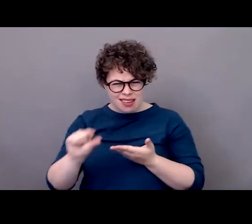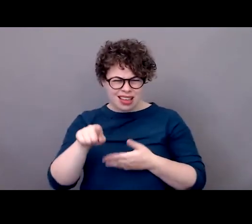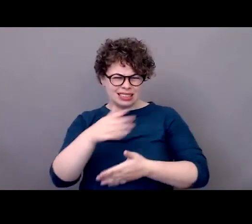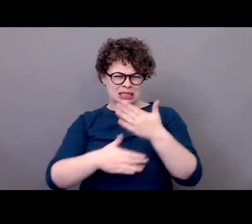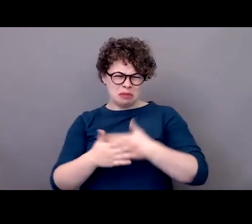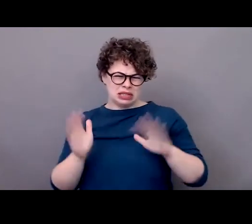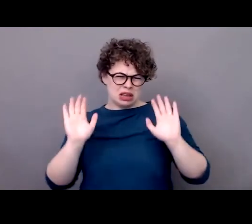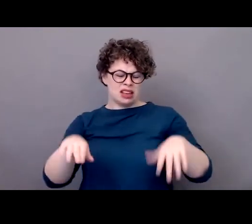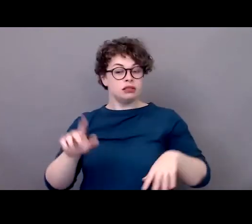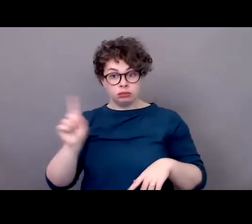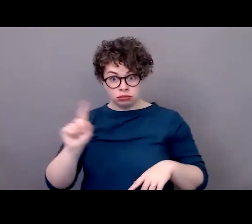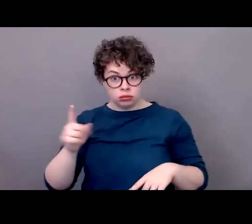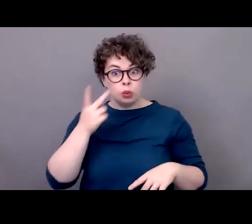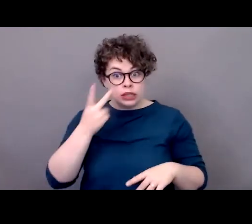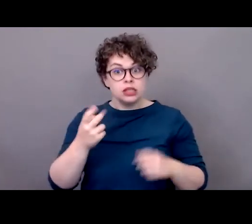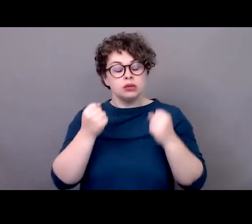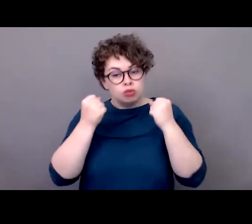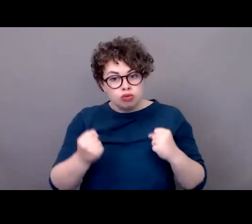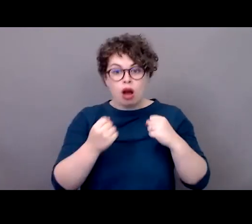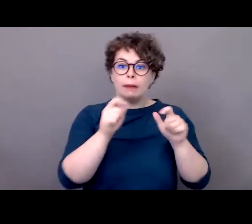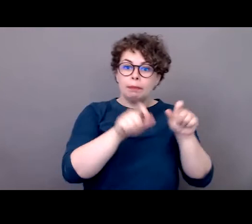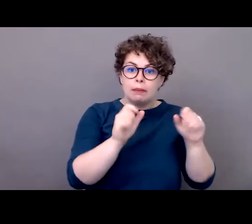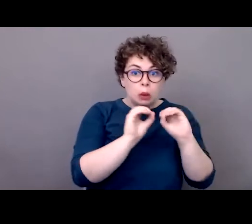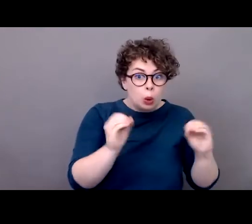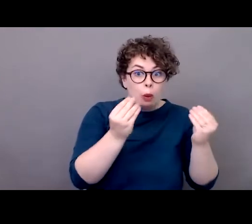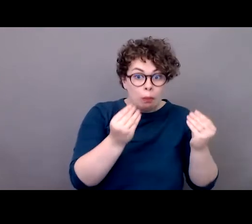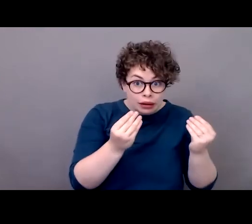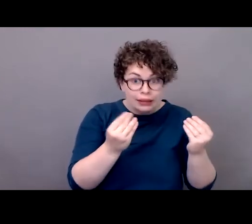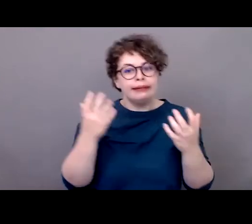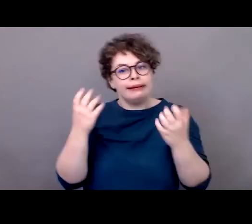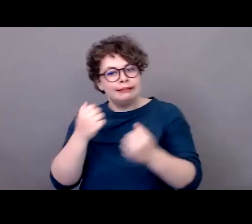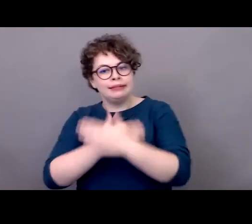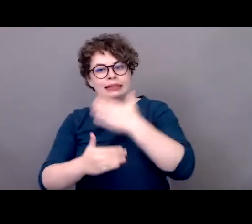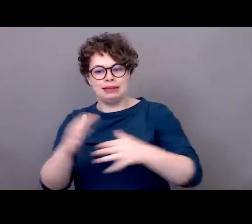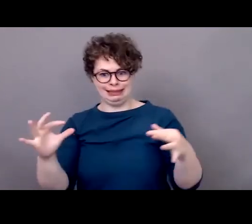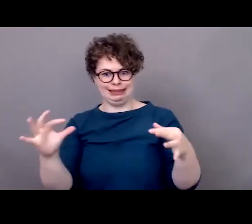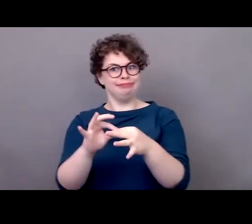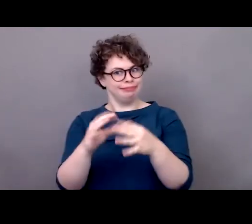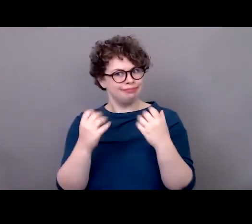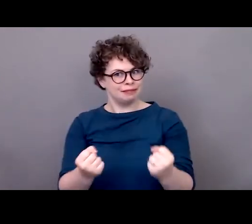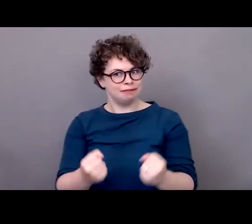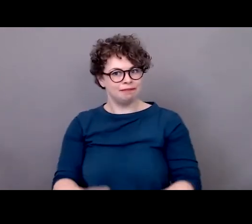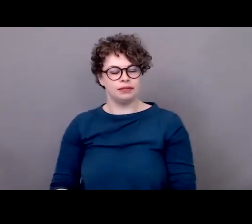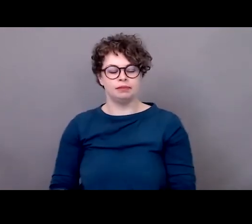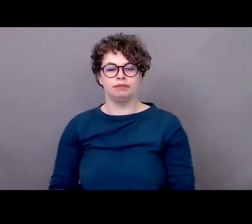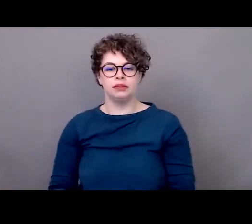to try to tackle that through interventions. The second question that we may ask then,